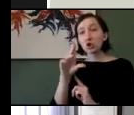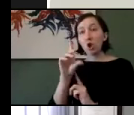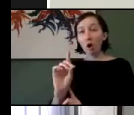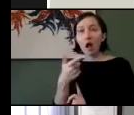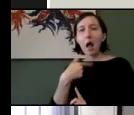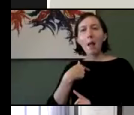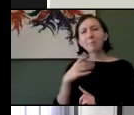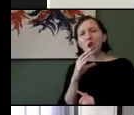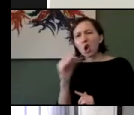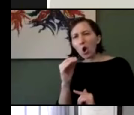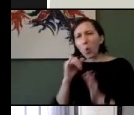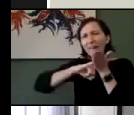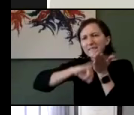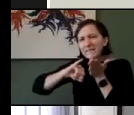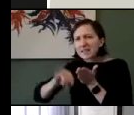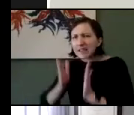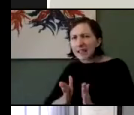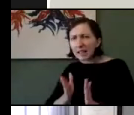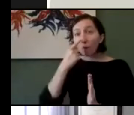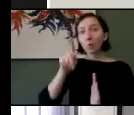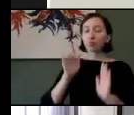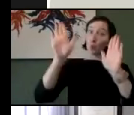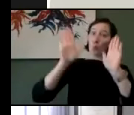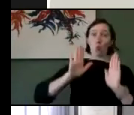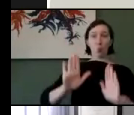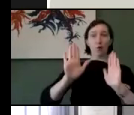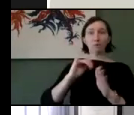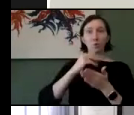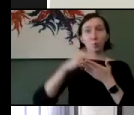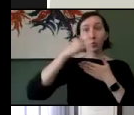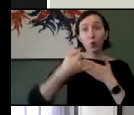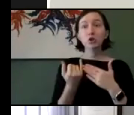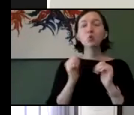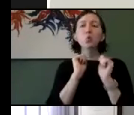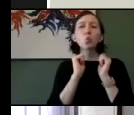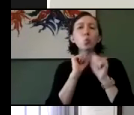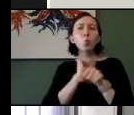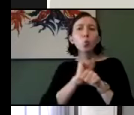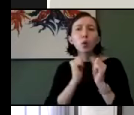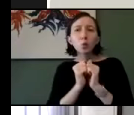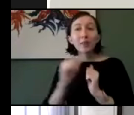that we're working on with the CDC and CDC foundation. Every day I serve as the program